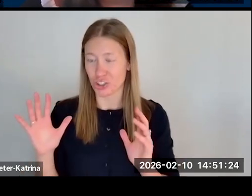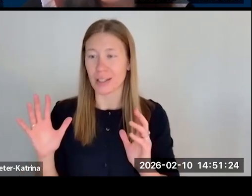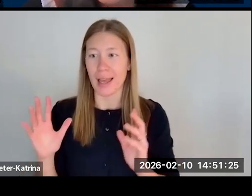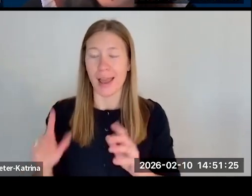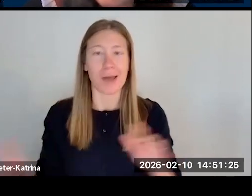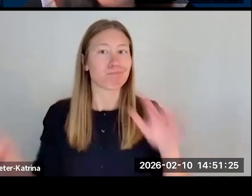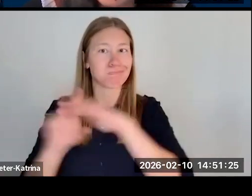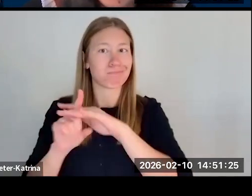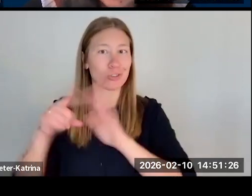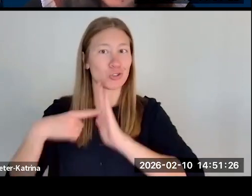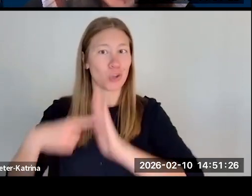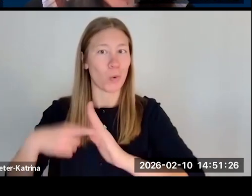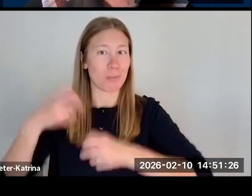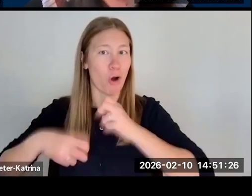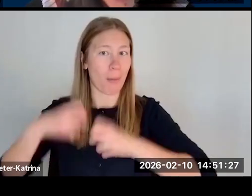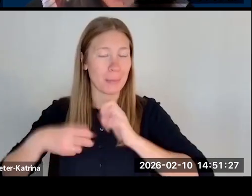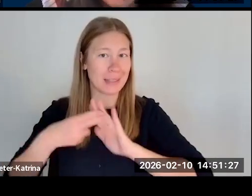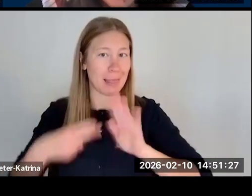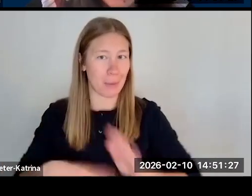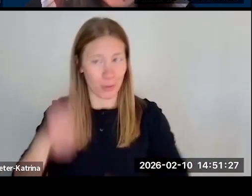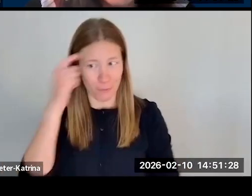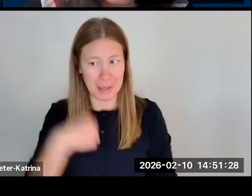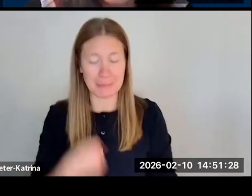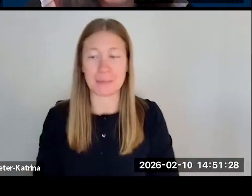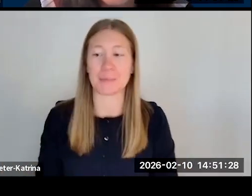So first off, with the images it knows